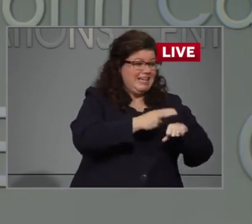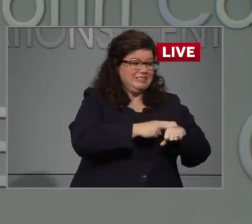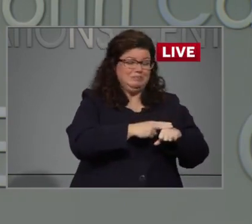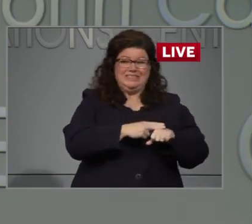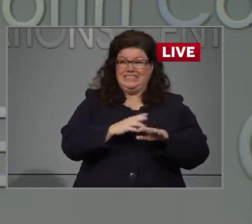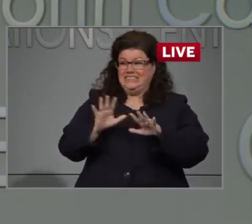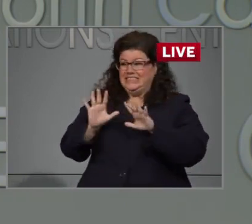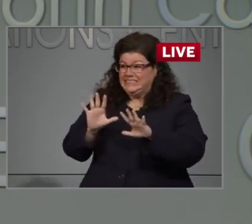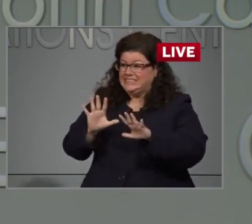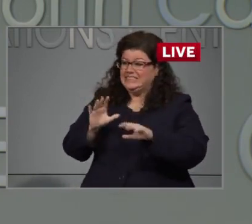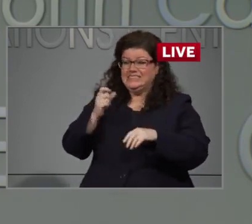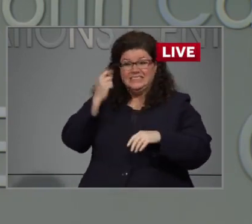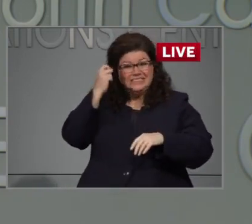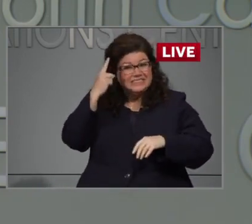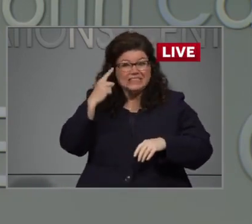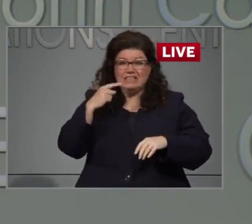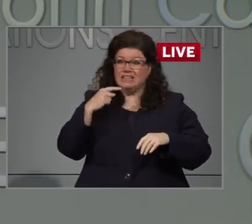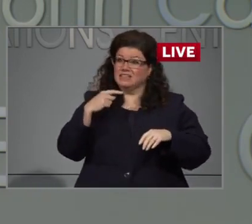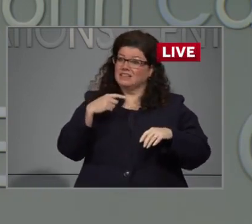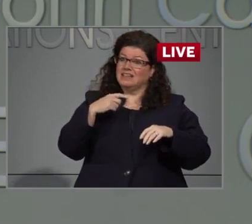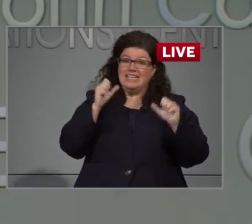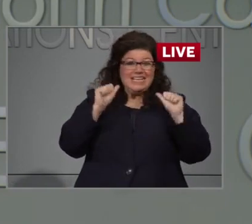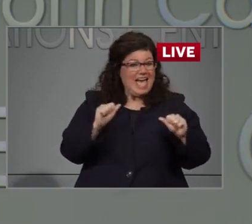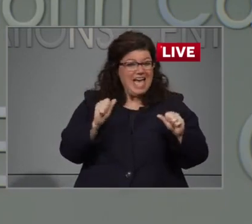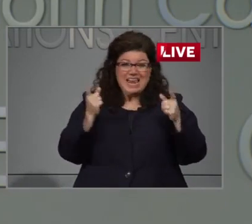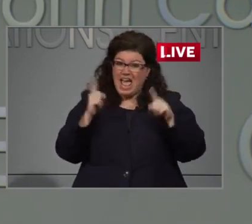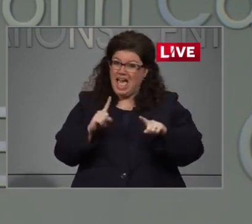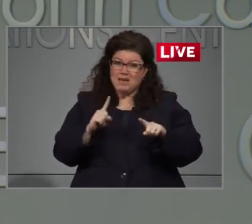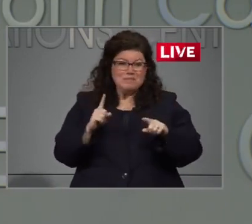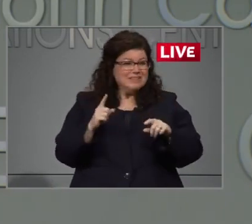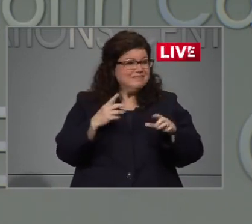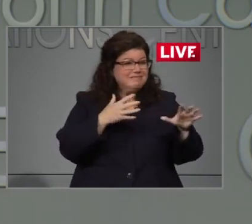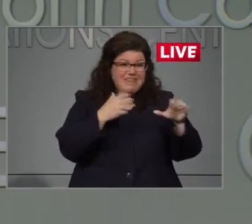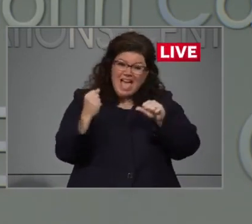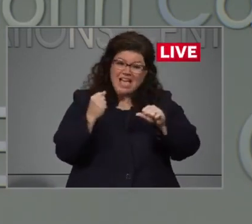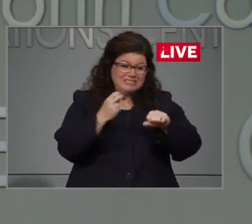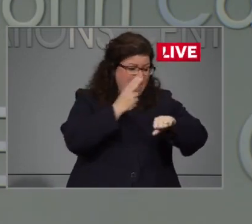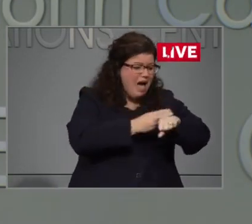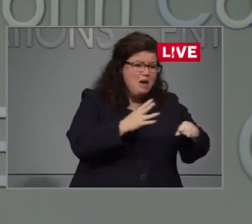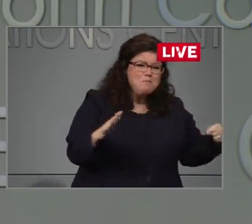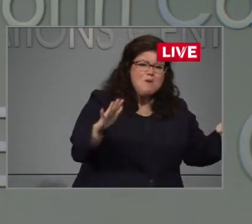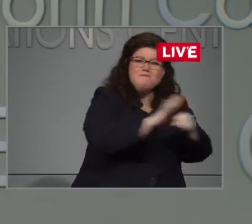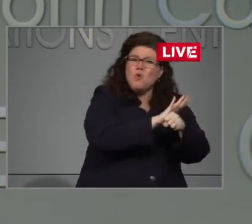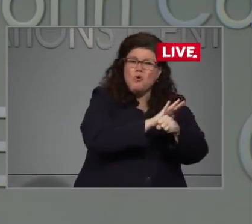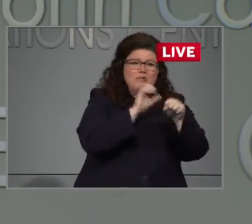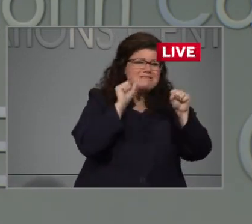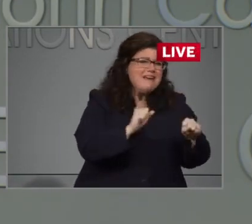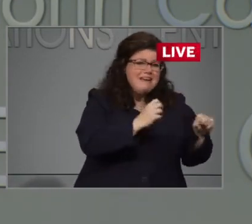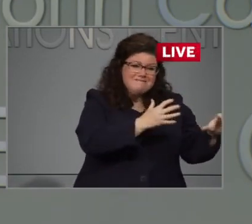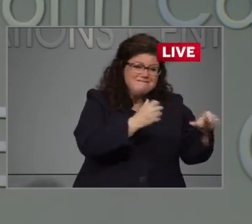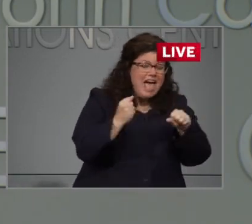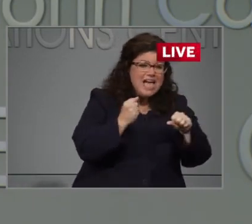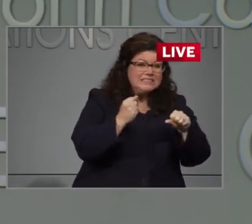DOCTORS AND HEALTH CARE EXPERTS HAVE WARNED THAT HOSPITAL CAPACITY CAN BE OVERWHELMED IN THE BLINK OF AN EYE.